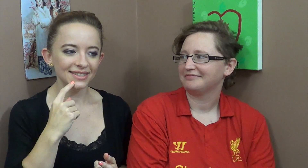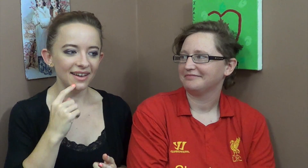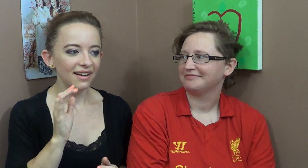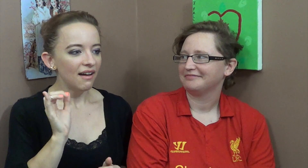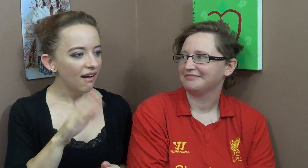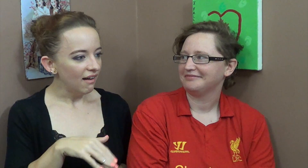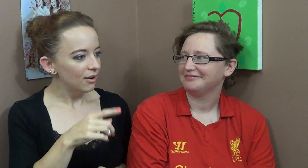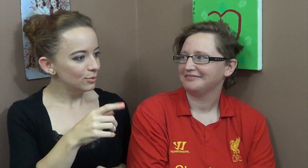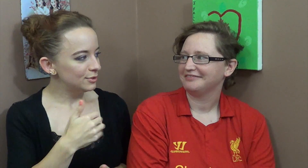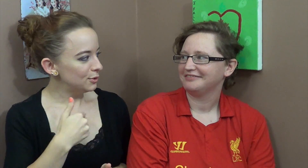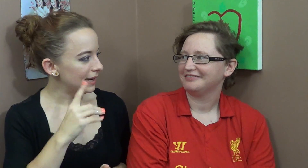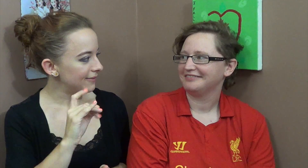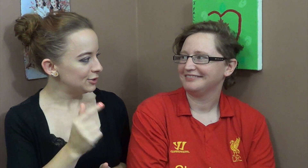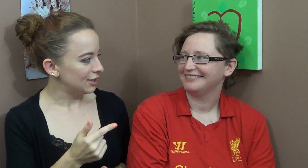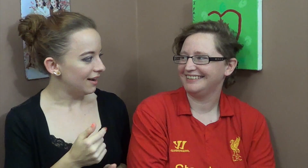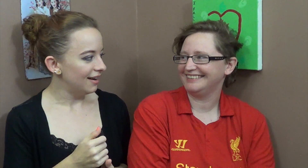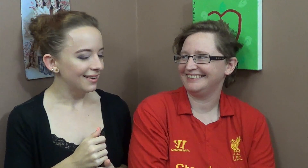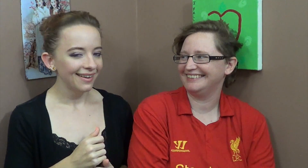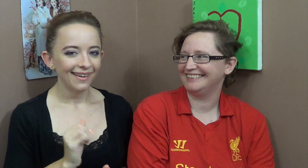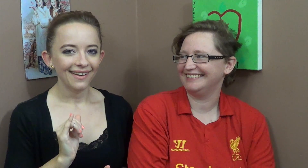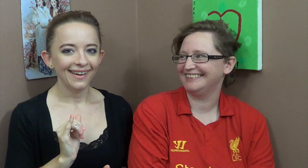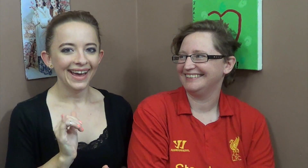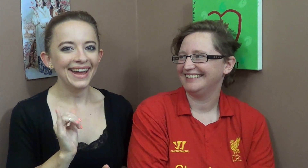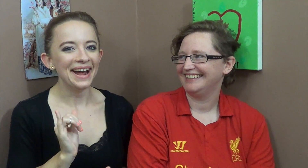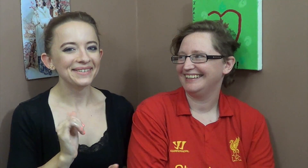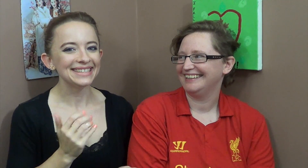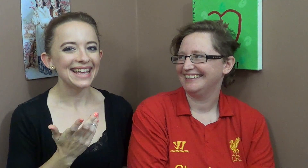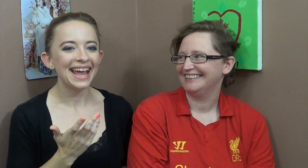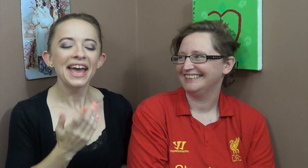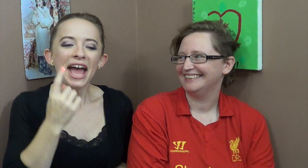and he said "Oh do you have a dog?" (Hahaha) I was like